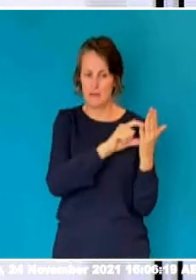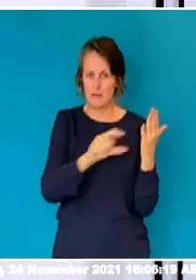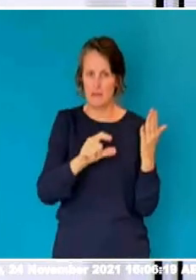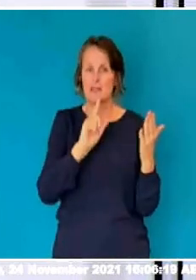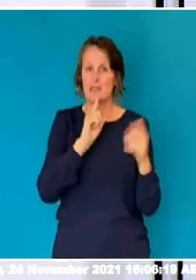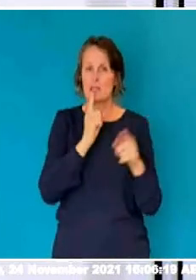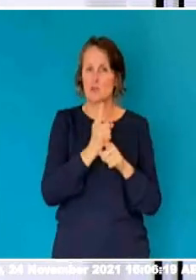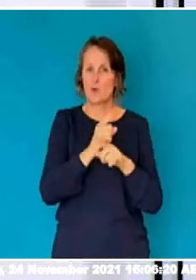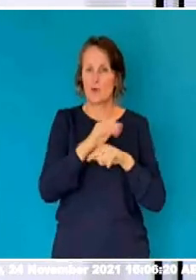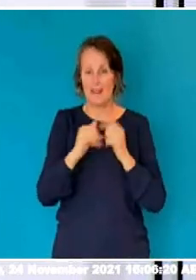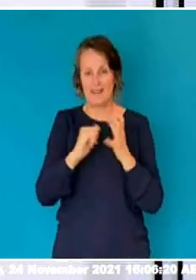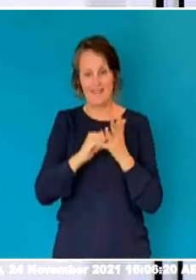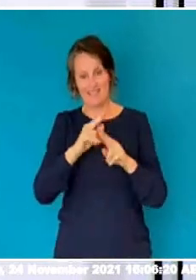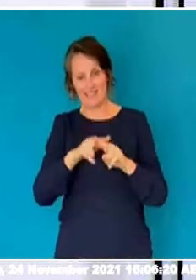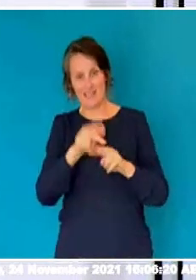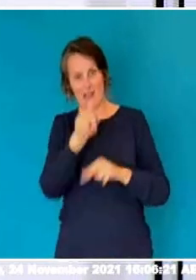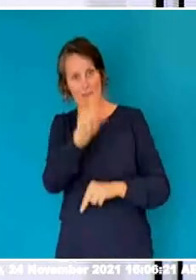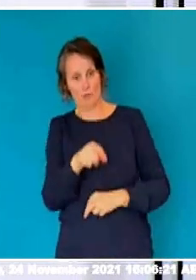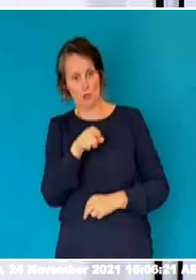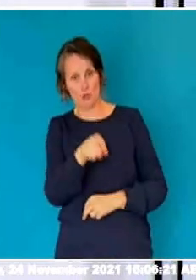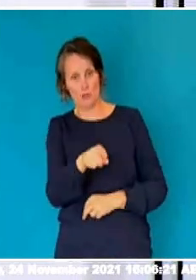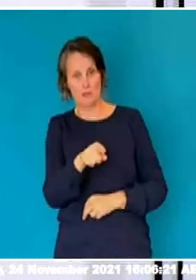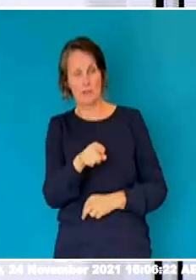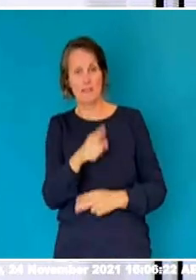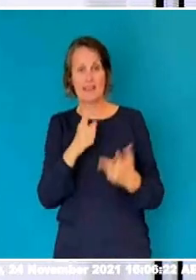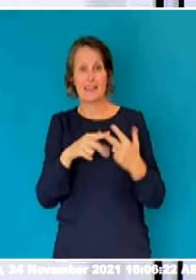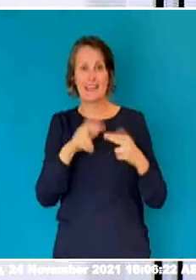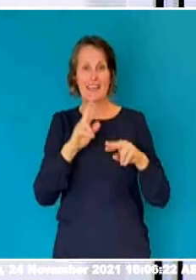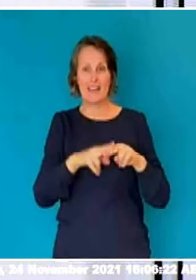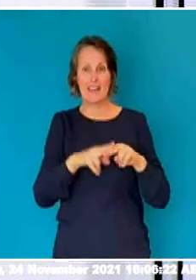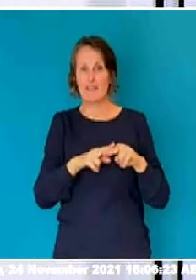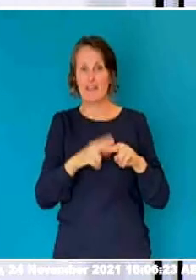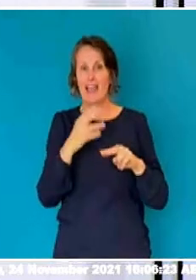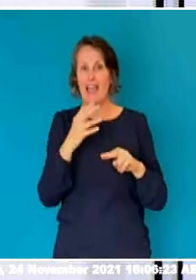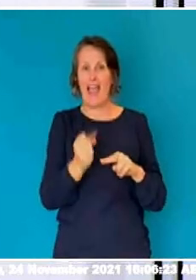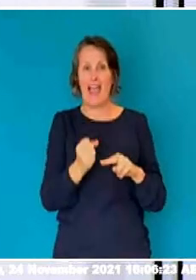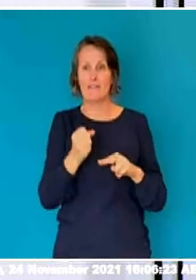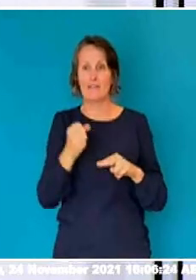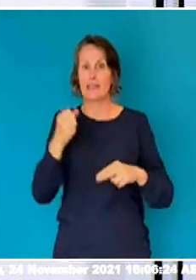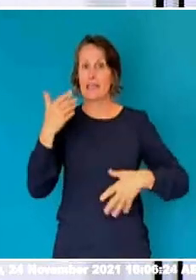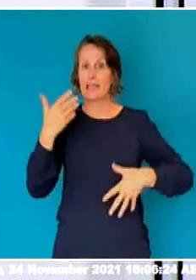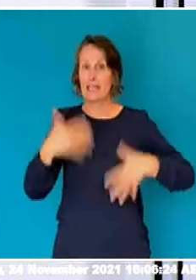employee who presents with workplace restrictions due to a non work related medical condition. MS DAVIES: Yes.